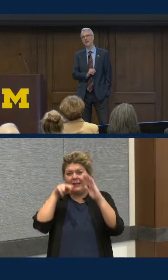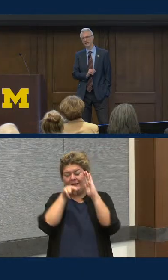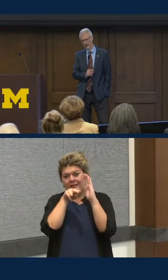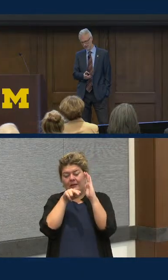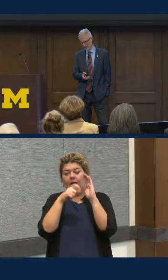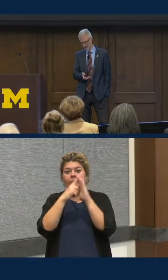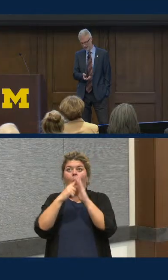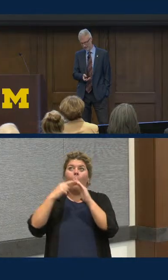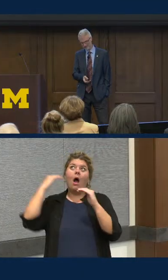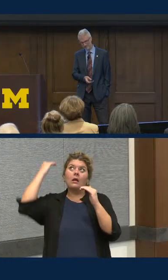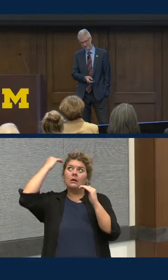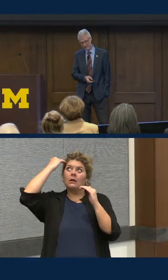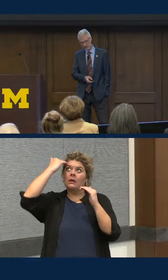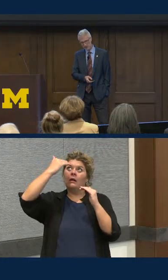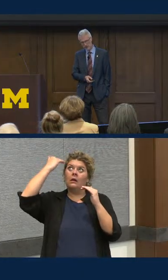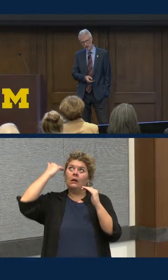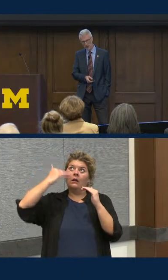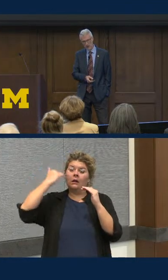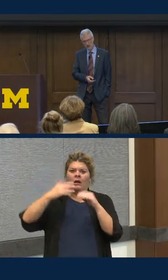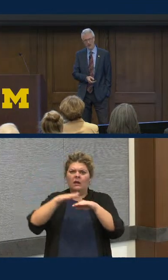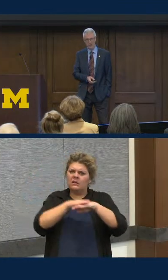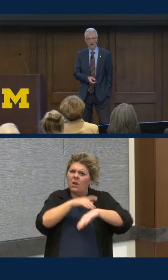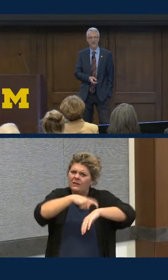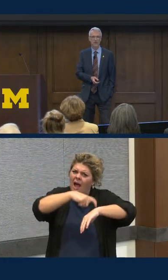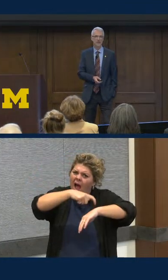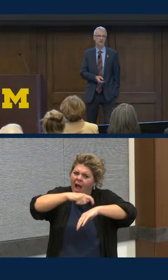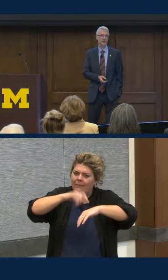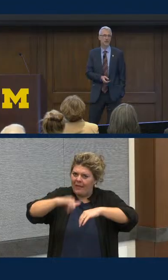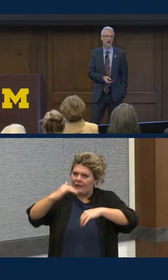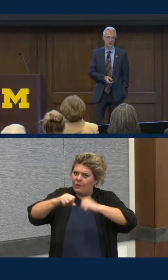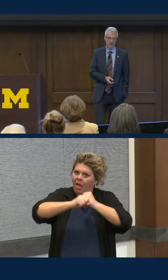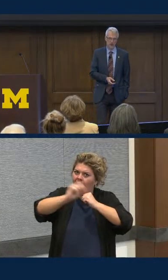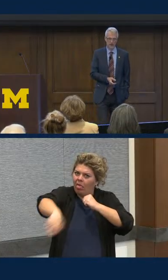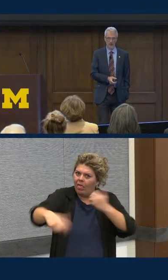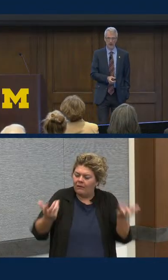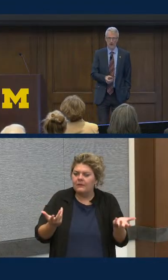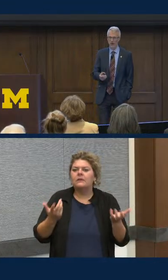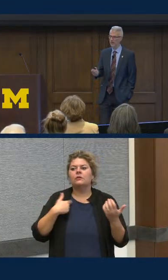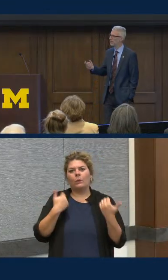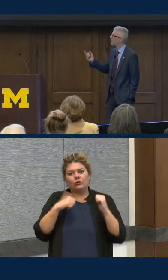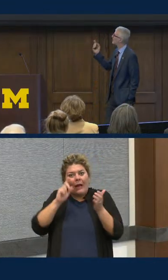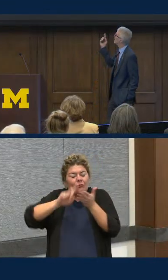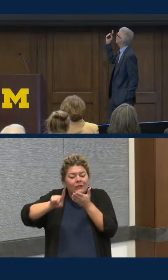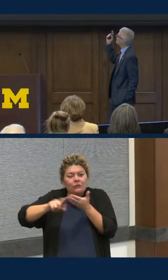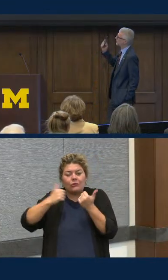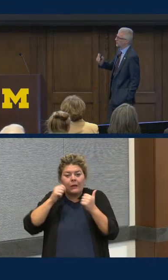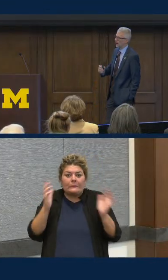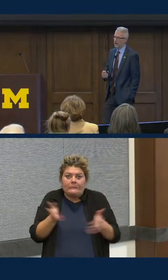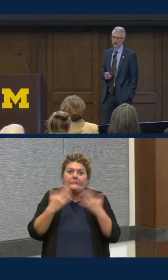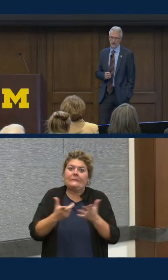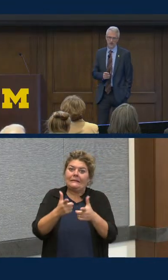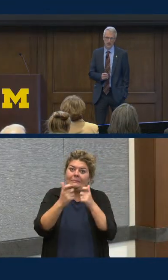time like that. So there has been lots of research trying to speed it up and all diagrams I'm